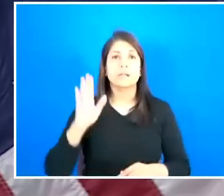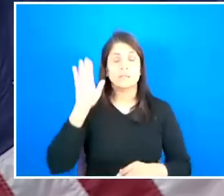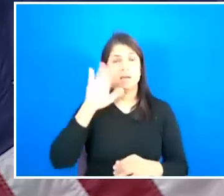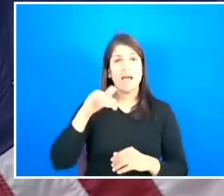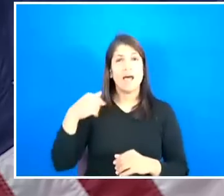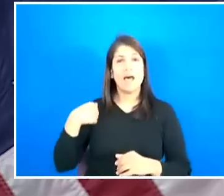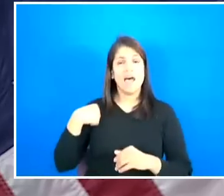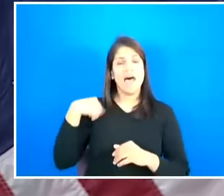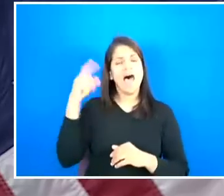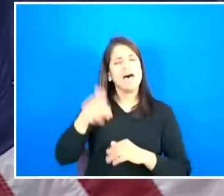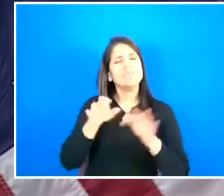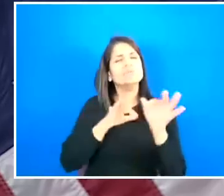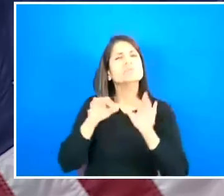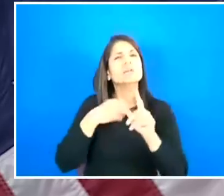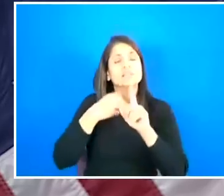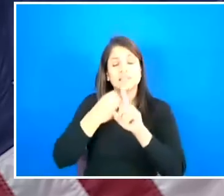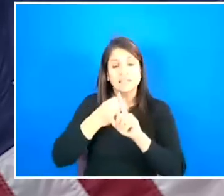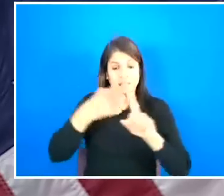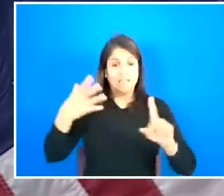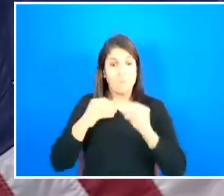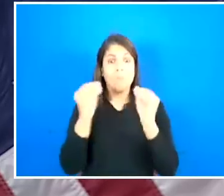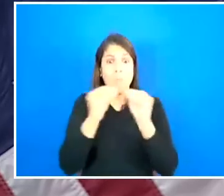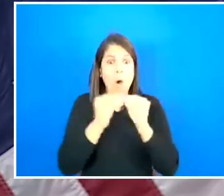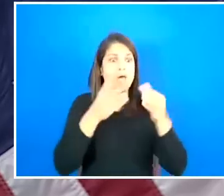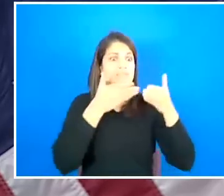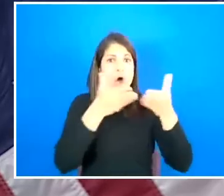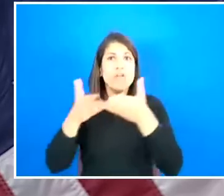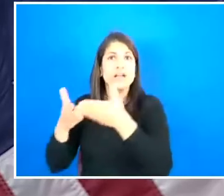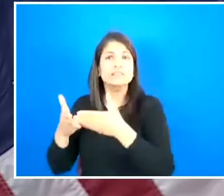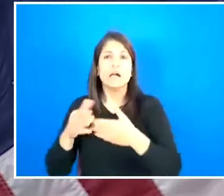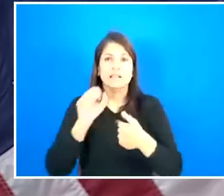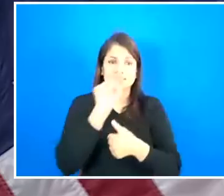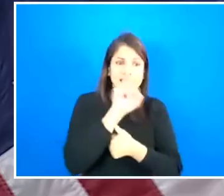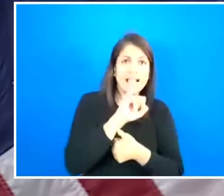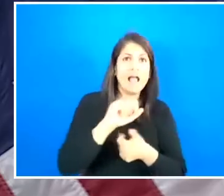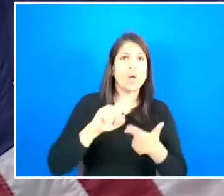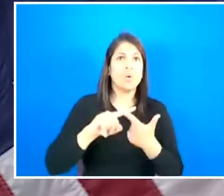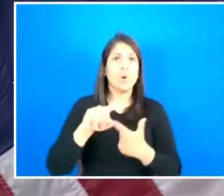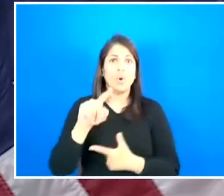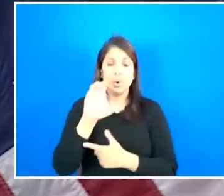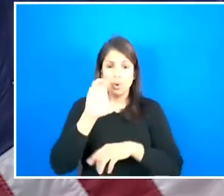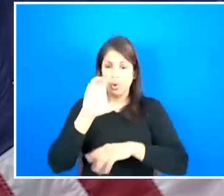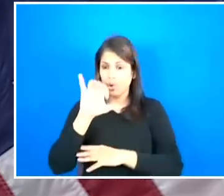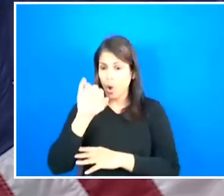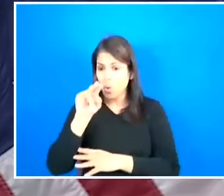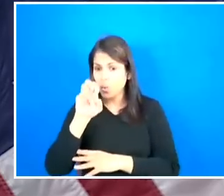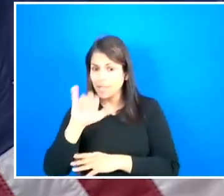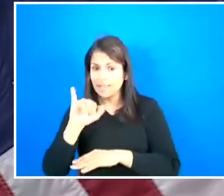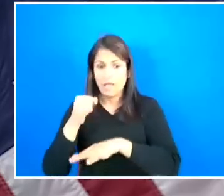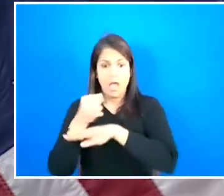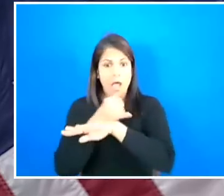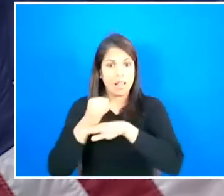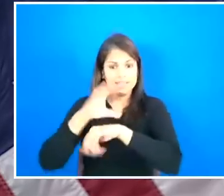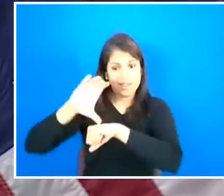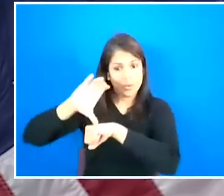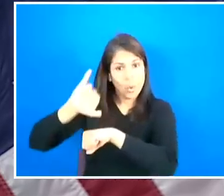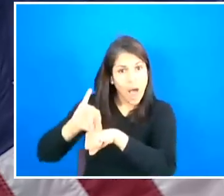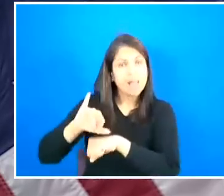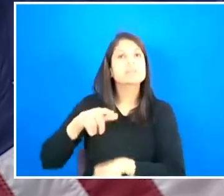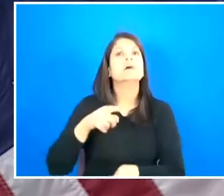HAD BEEN SCHEDULED FOR HET RFERY EXPAINSON. STATE WAS A PIECE OF THAT, CONEY ISLAND, THE BRONX, WE'RE TRYING TO FIGURE